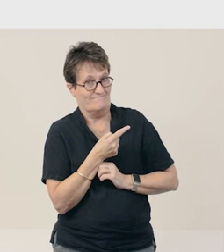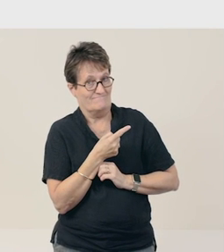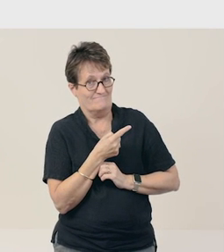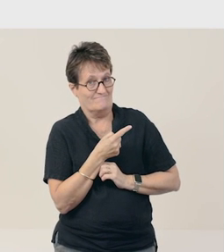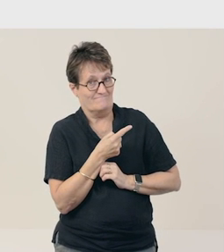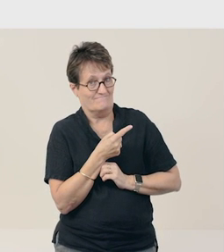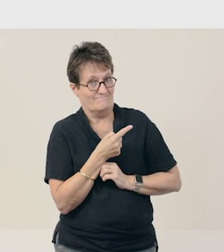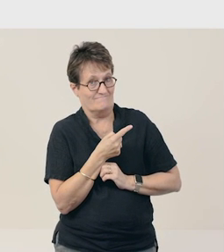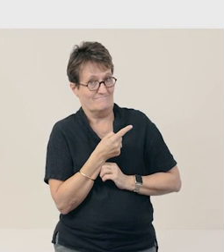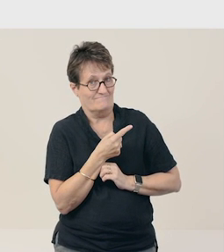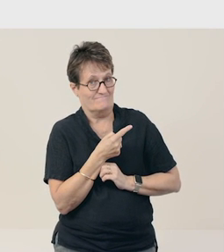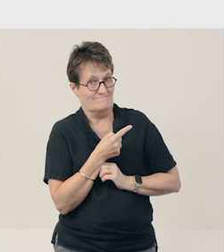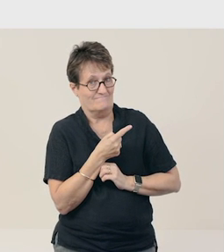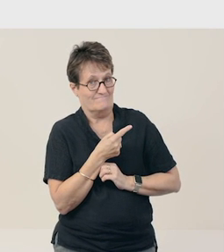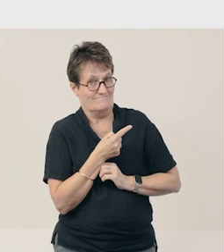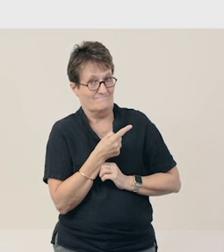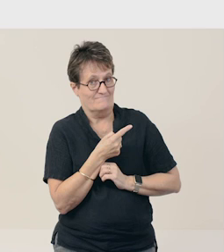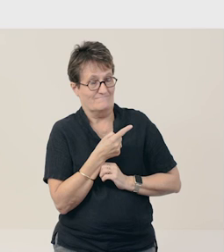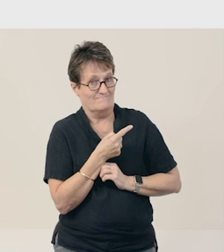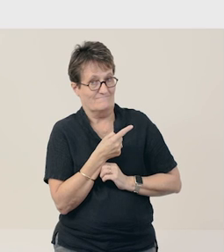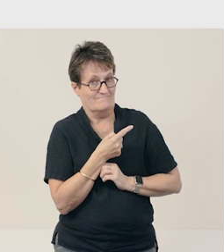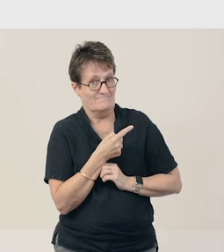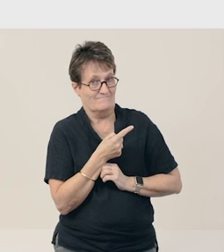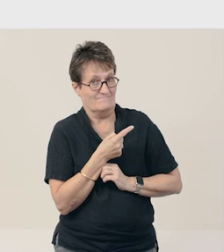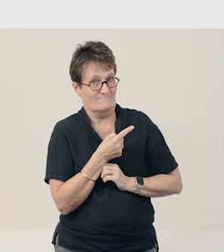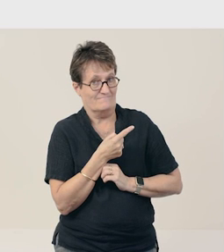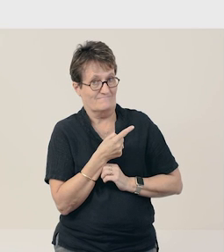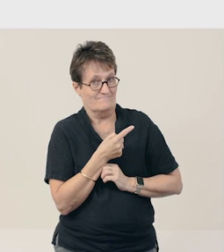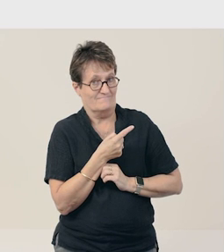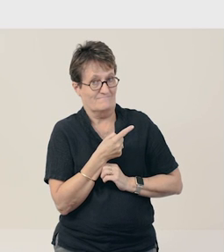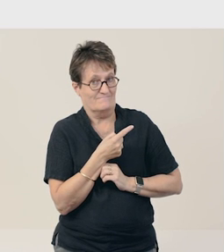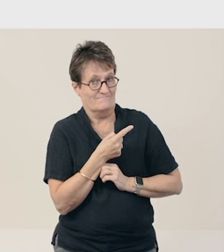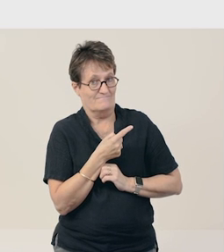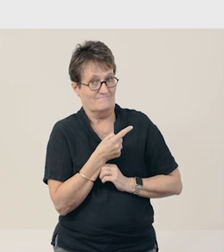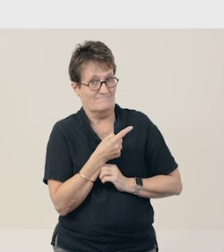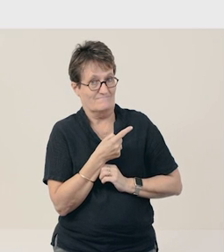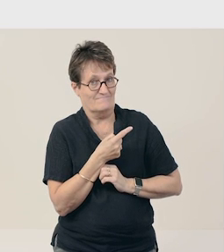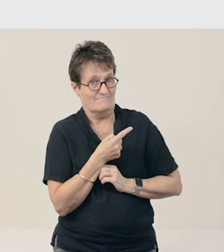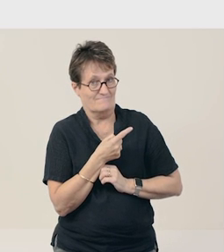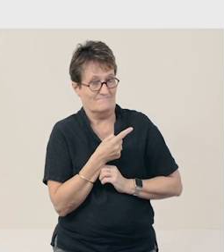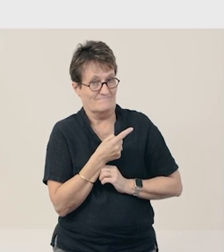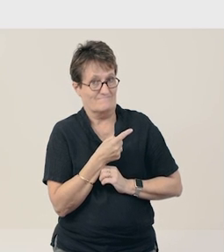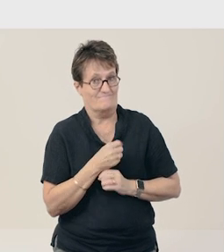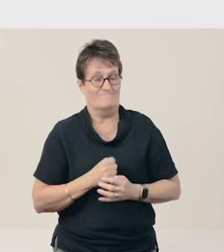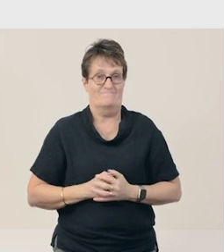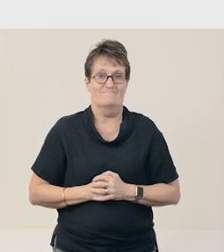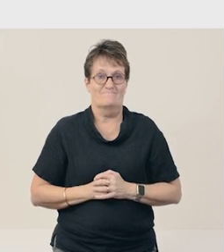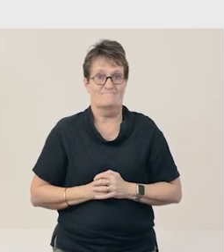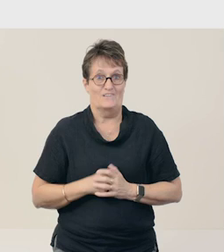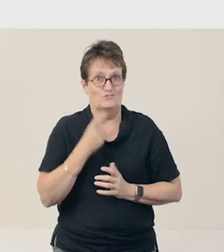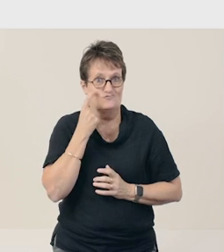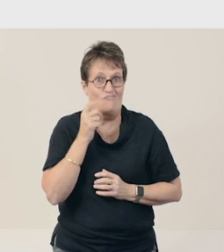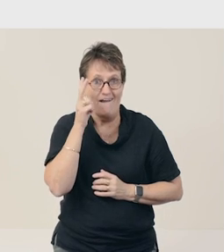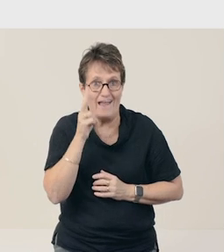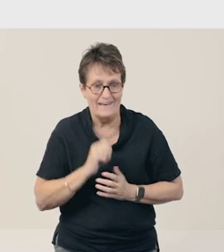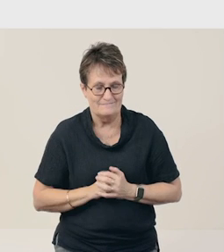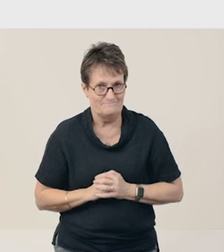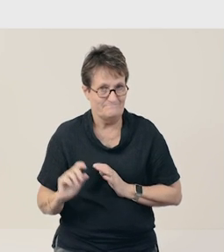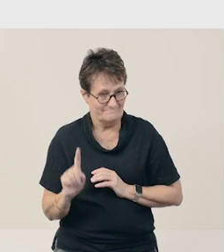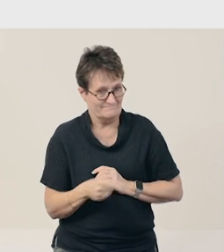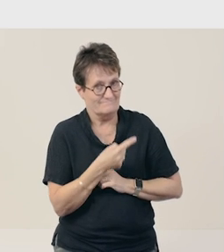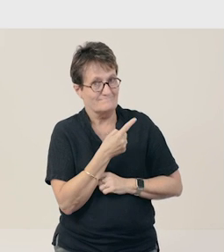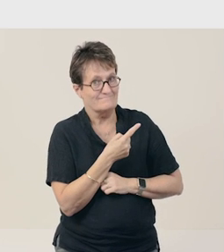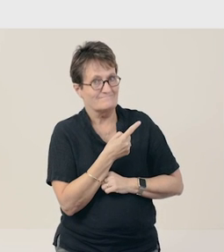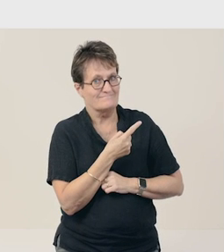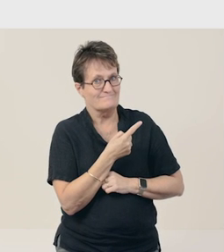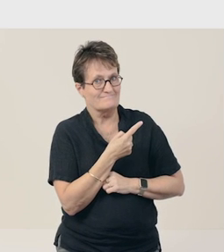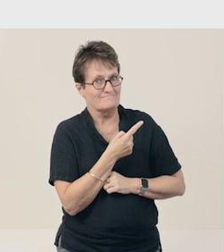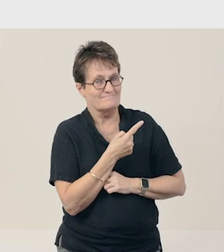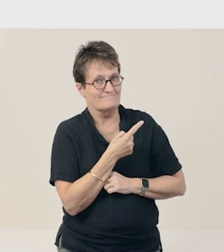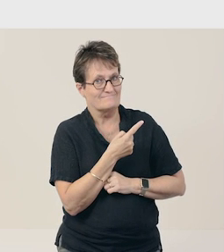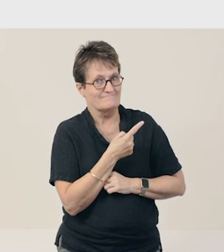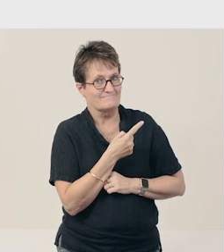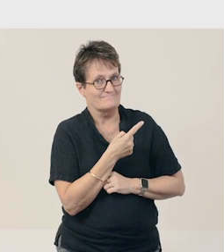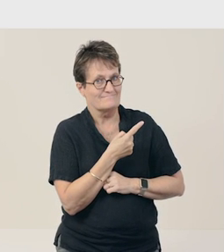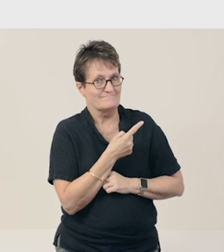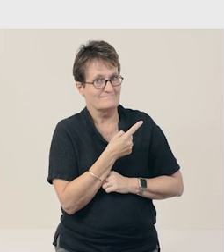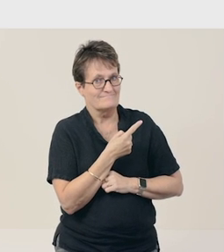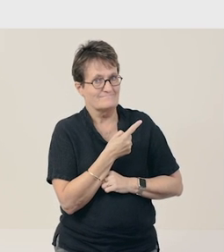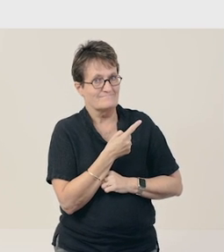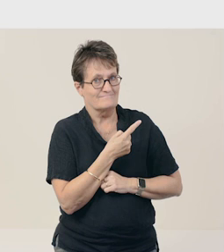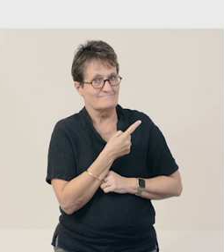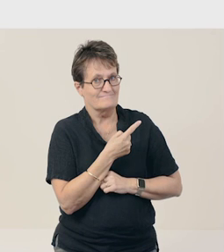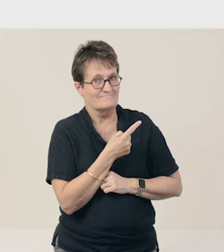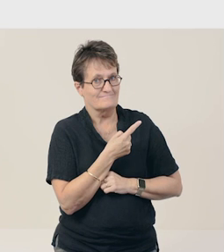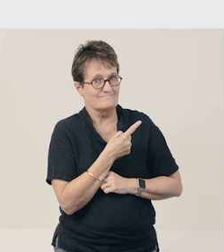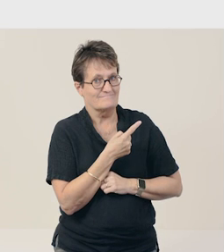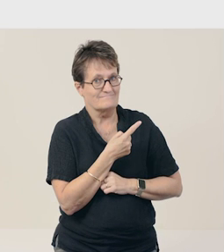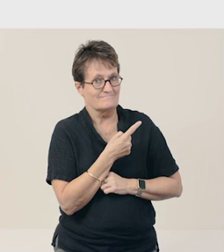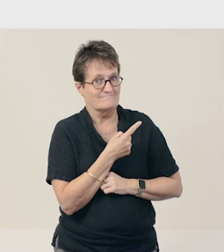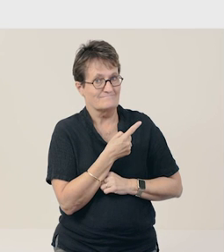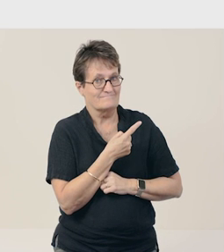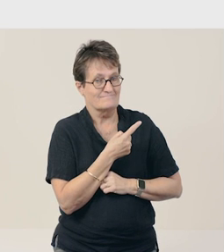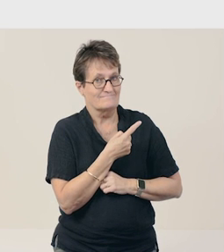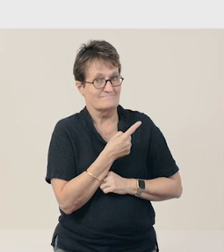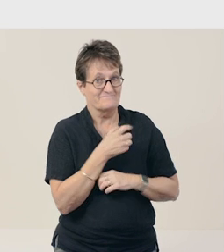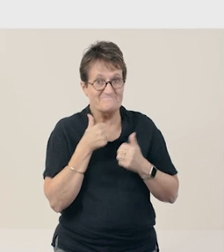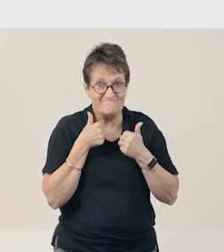Start at the star, top to bottom, retrace and up, quick turn and down.